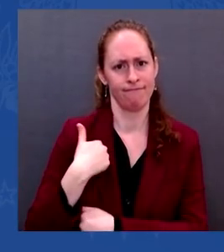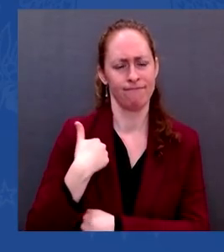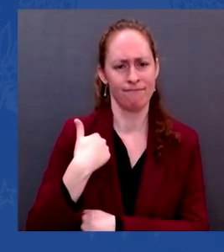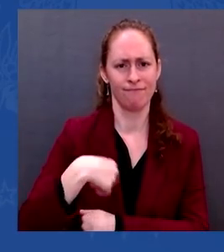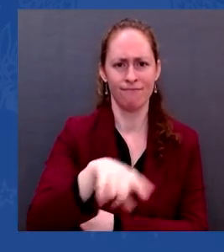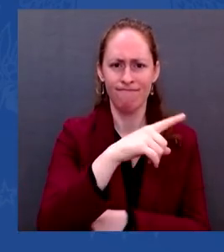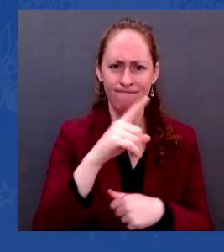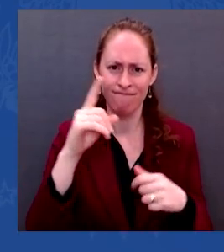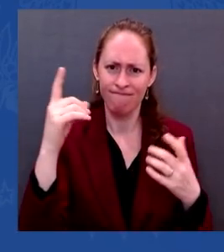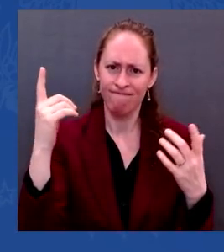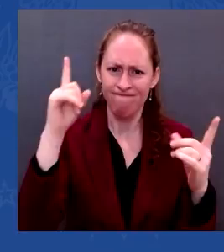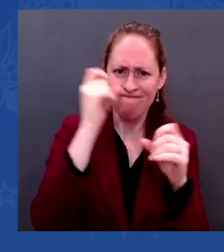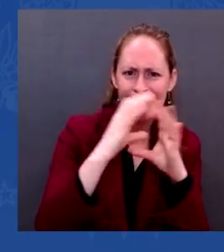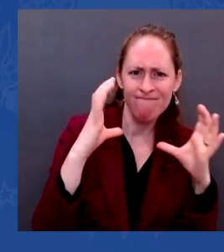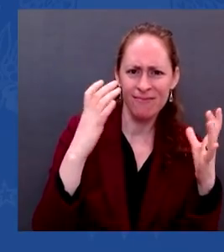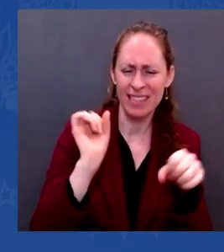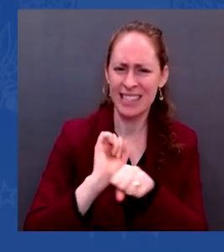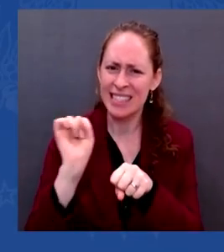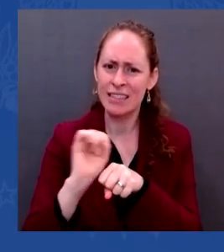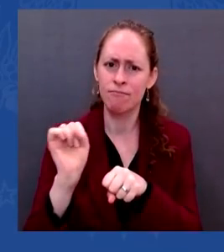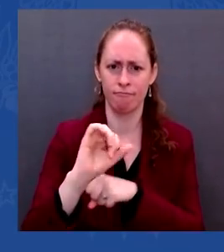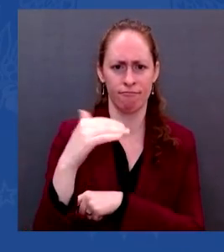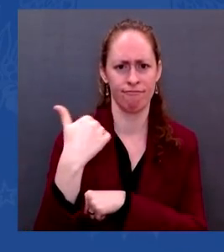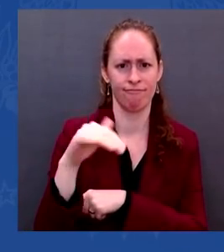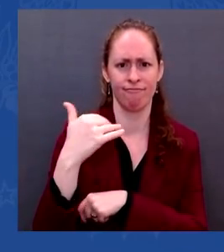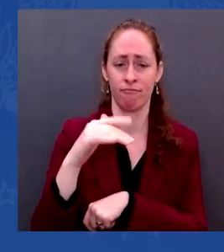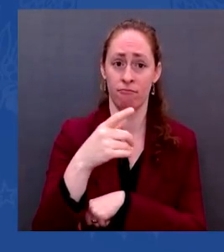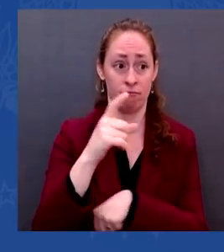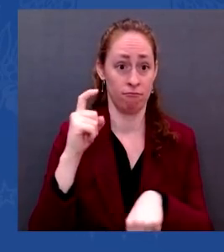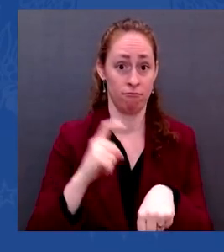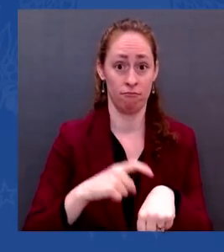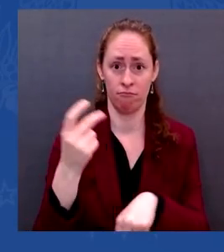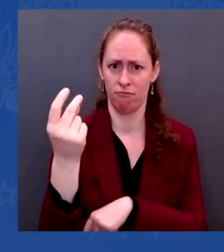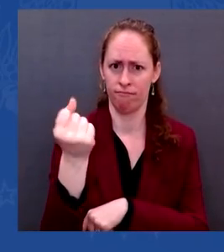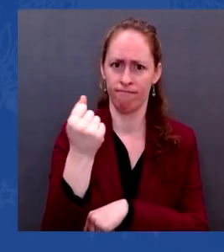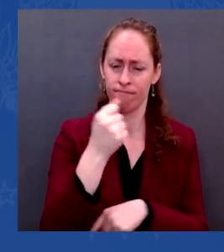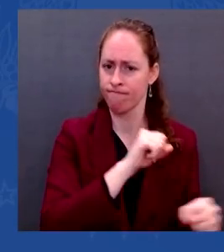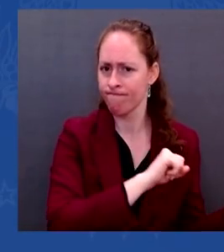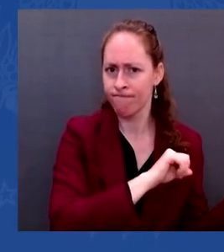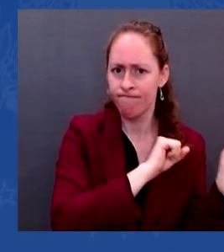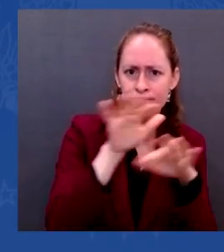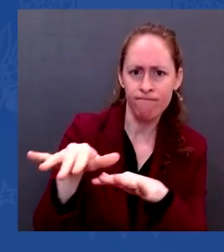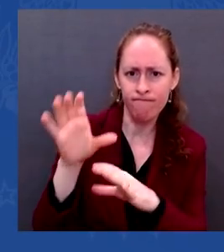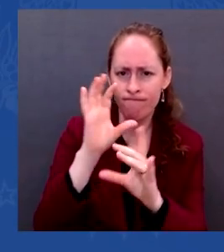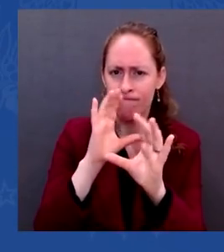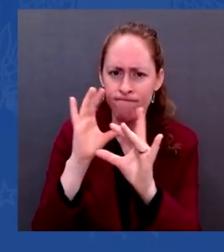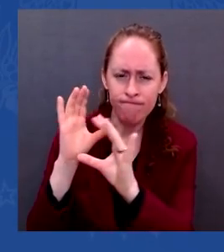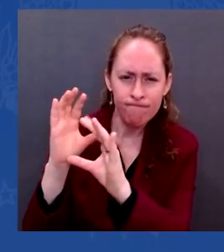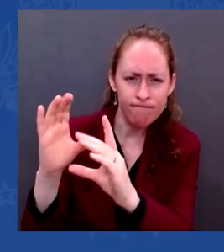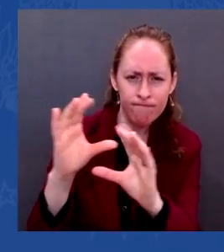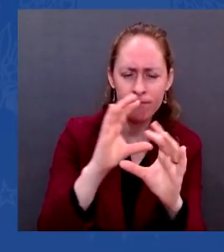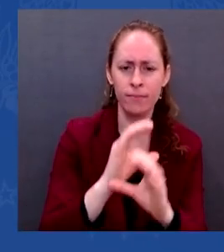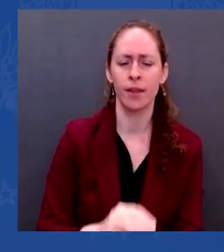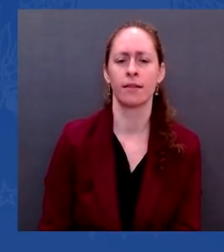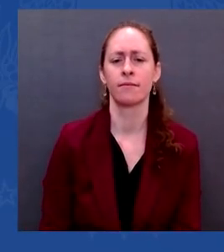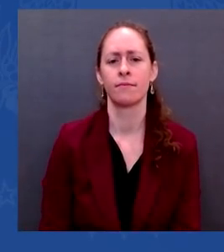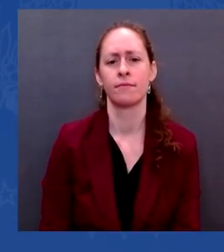to keep our country and the American people safe, as well as our Allies. And I'm also grateful to the families of our service members.